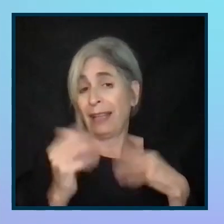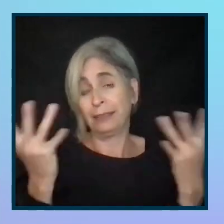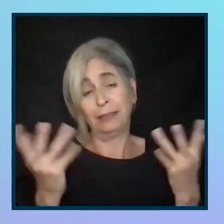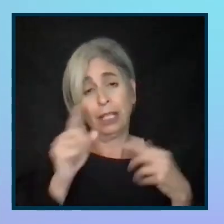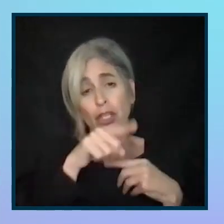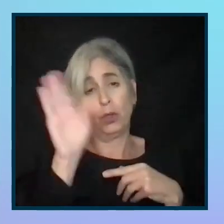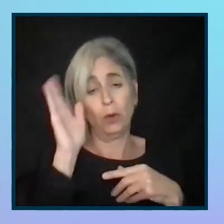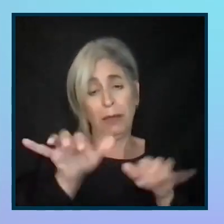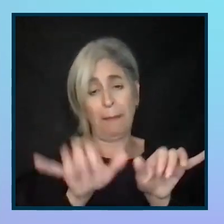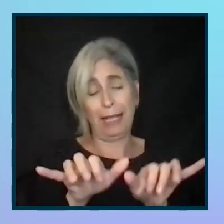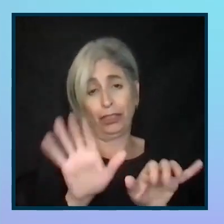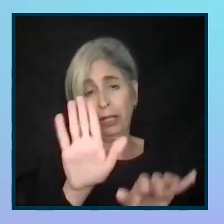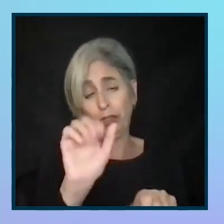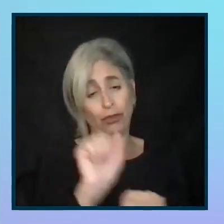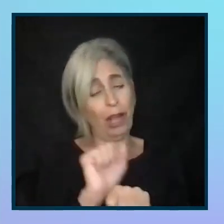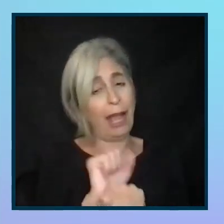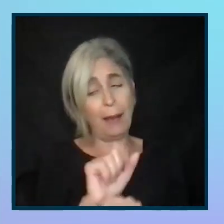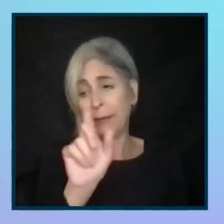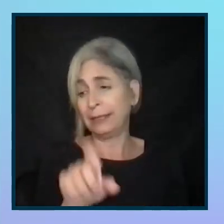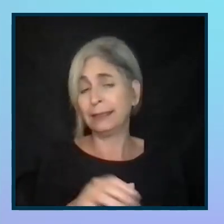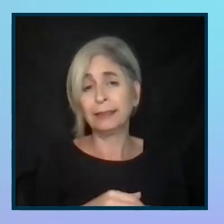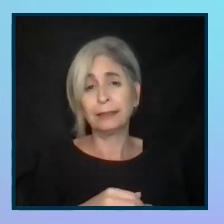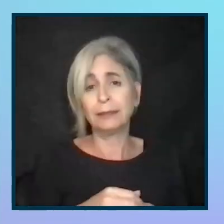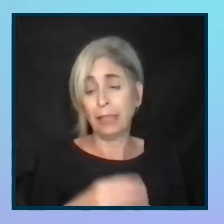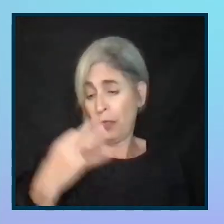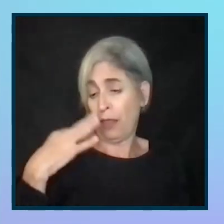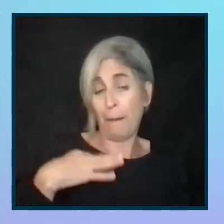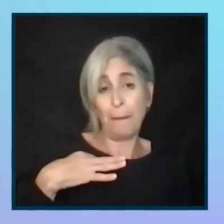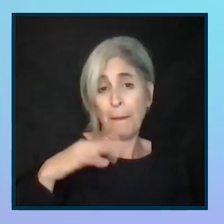that's part of their job, their bonuses depend on it.